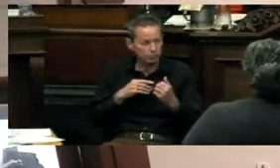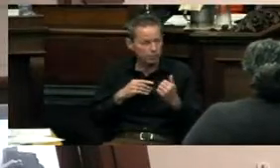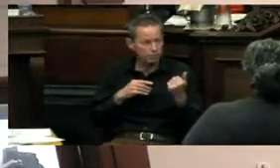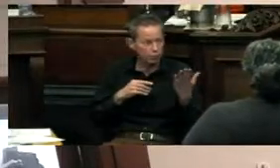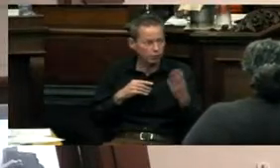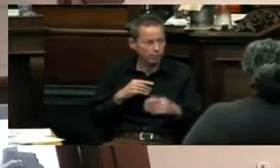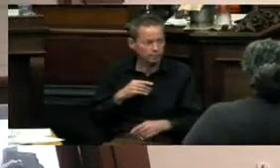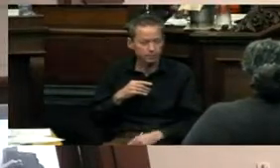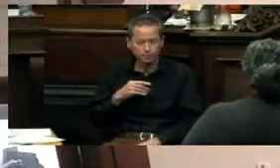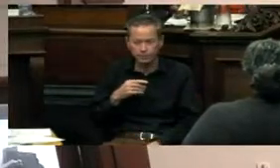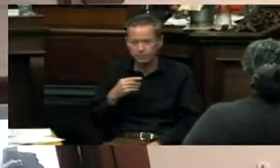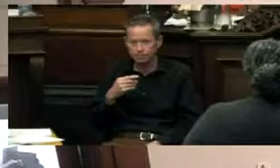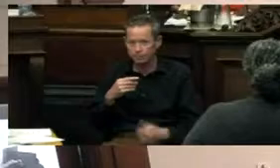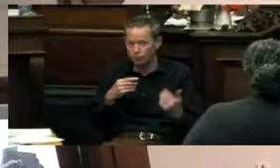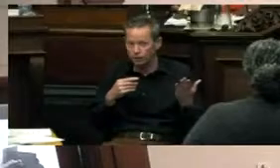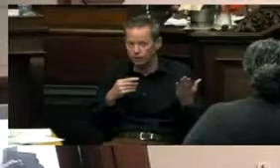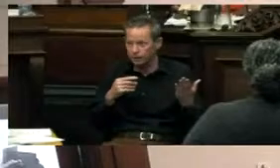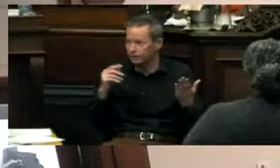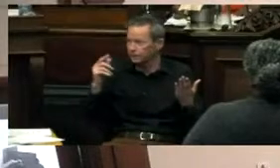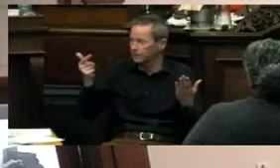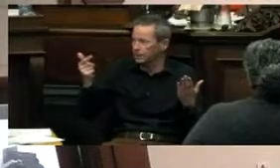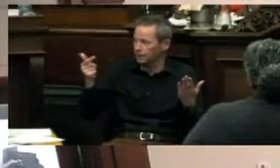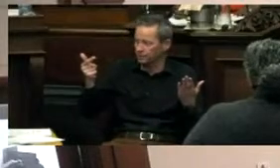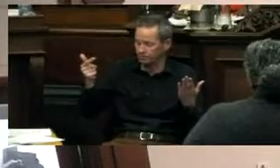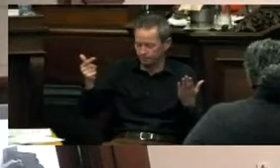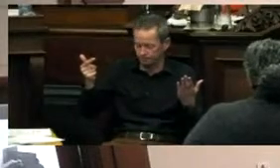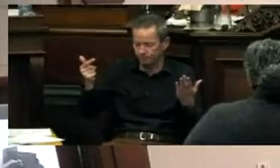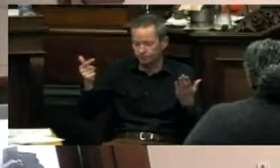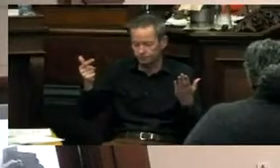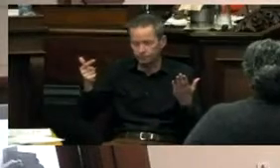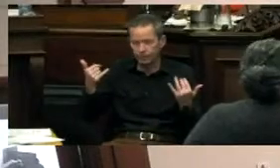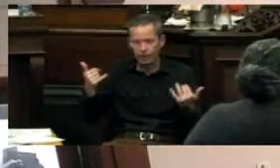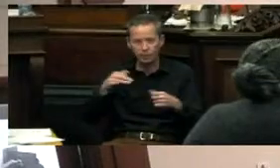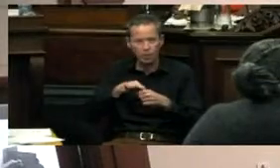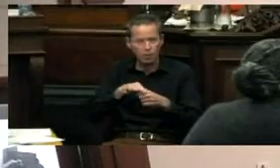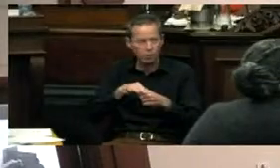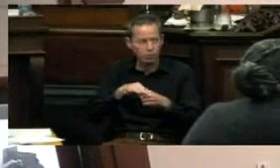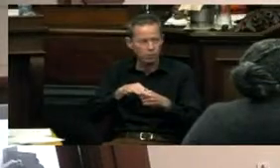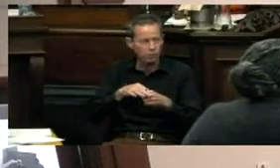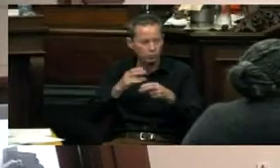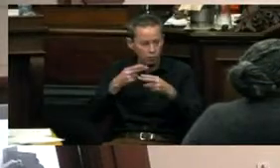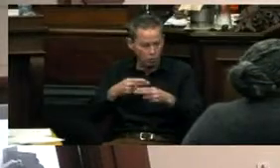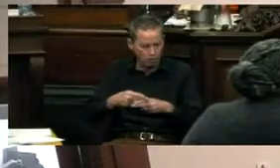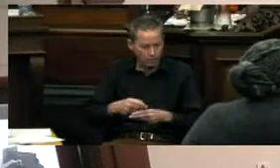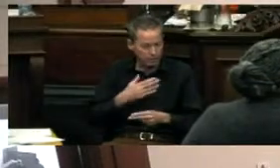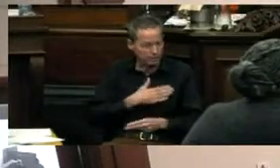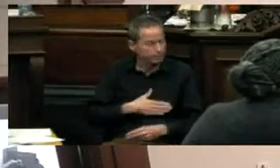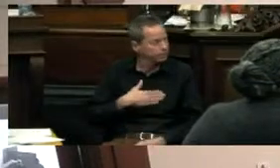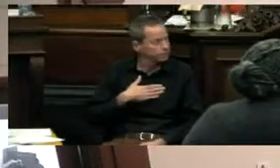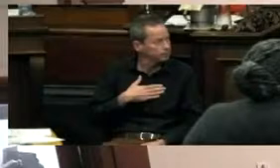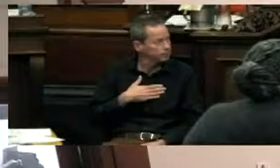that being said, I'll entertain a motion. Move it. It's been